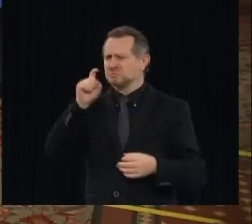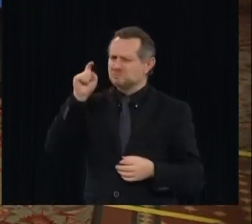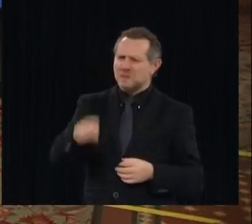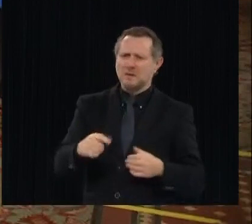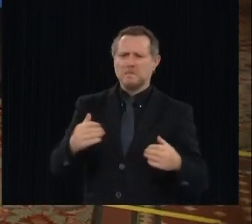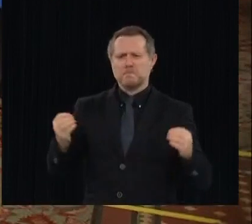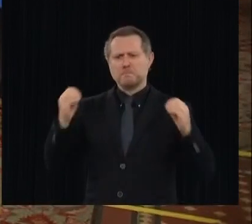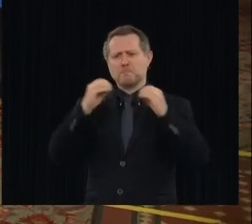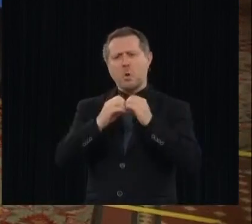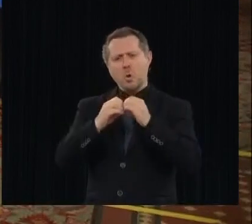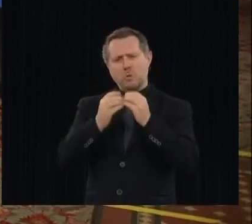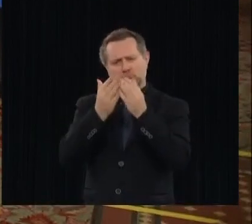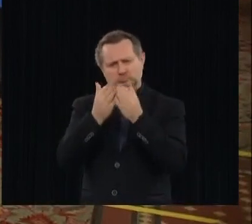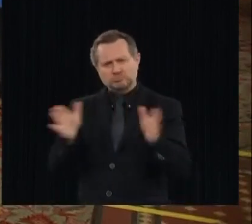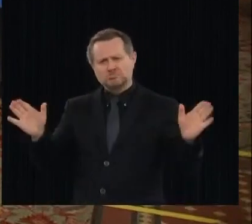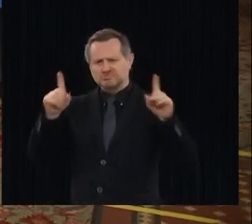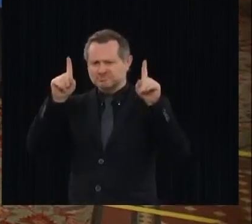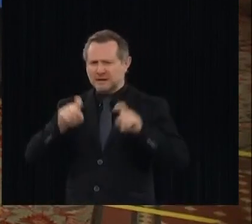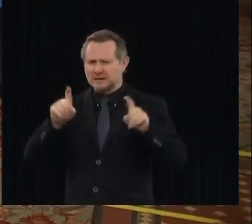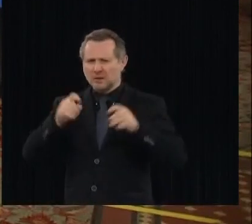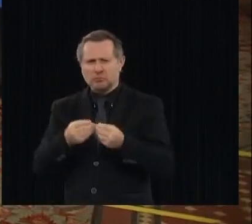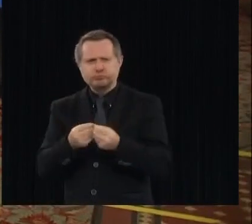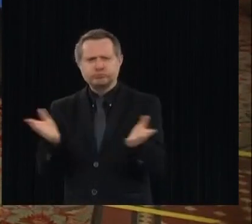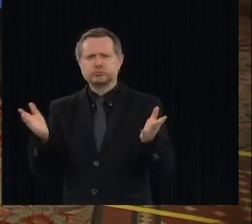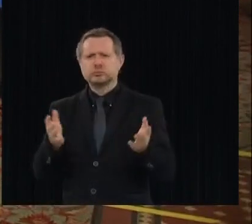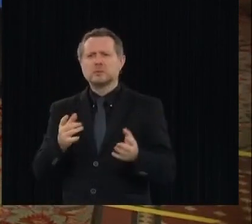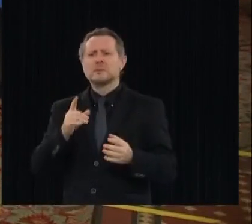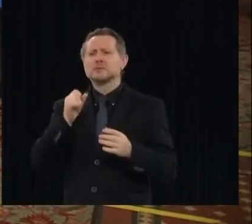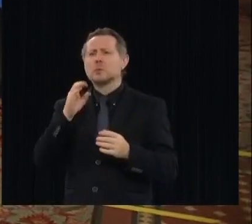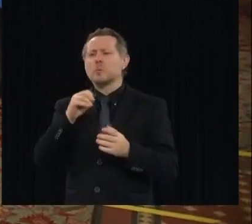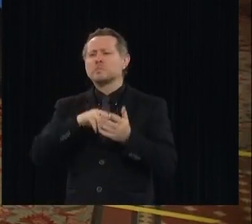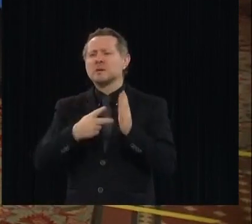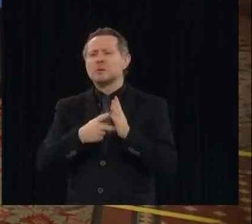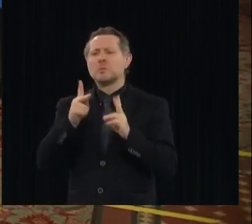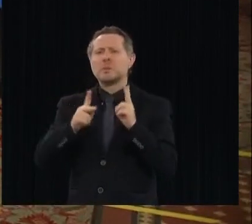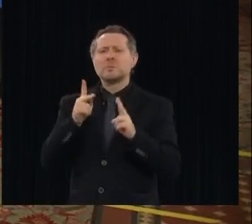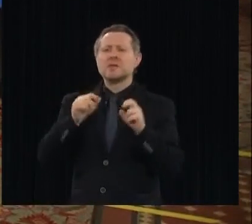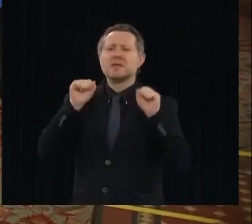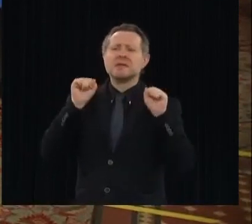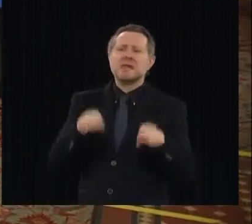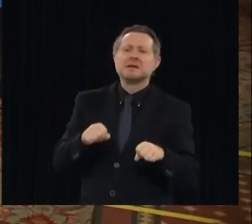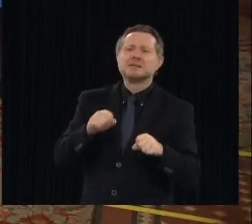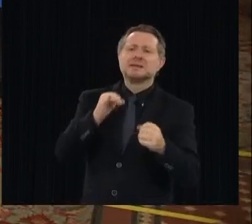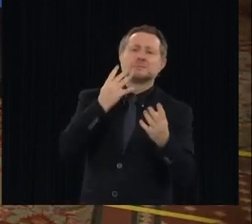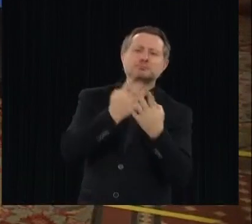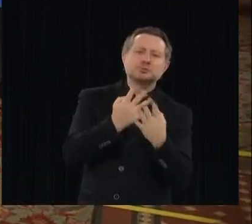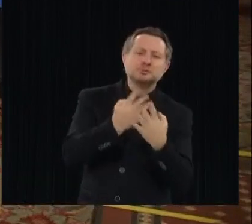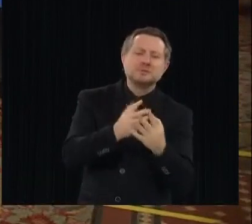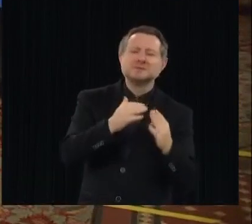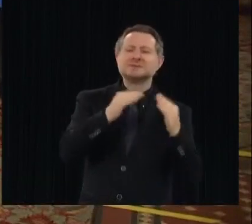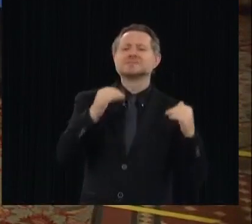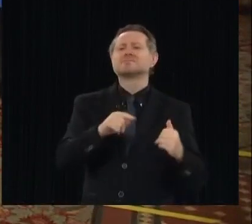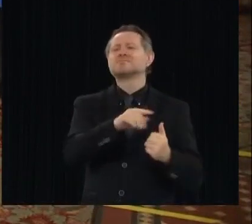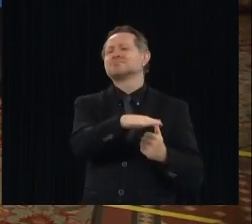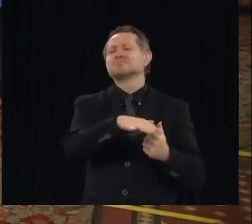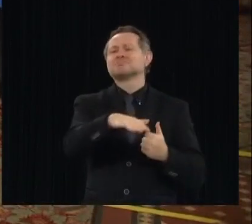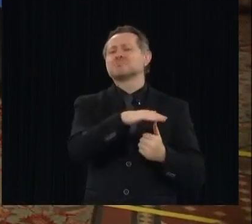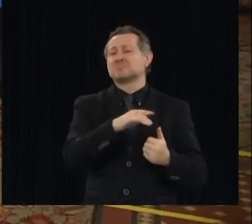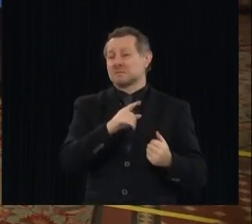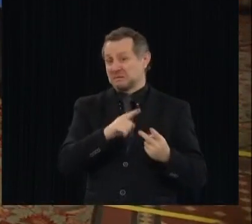GOVERNOR. A FEW DAYS AGO YOU SAID THERE NEED TO BE BROAD-BASED TESTING